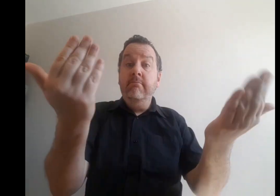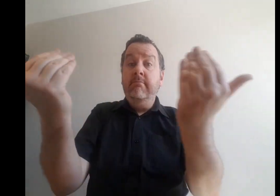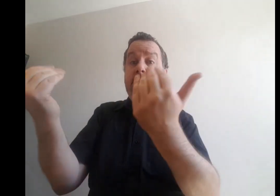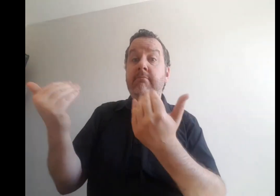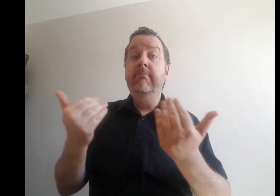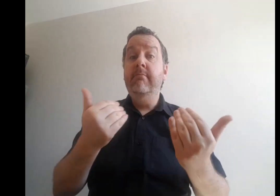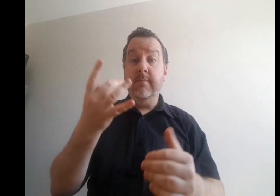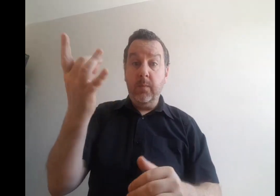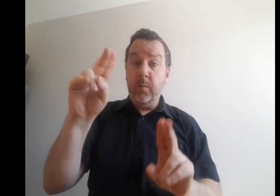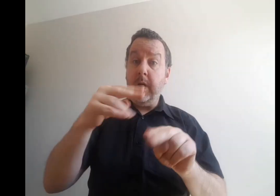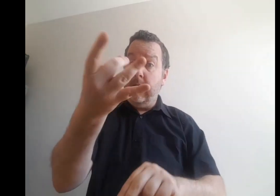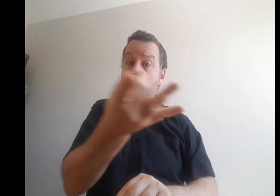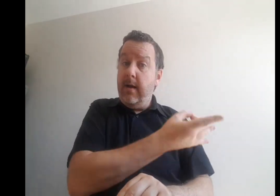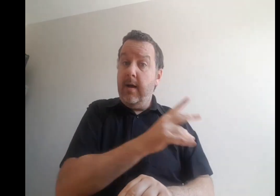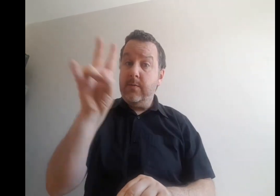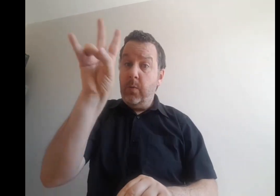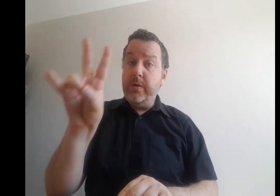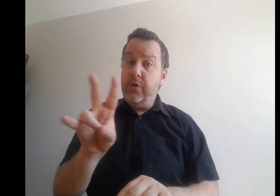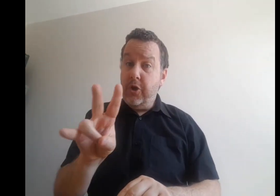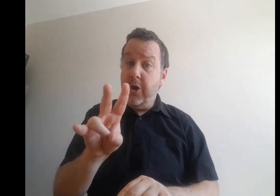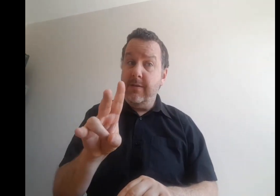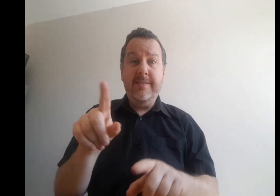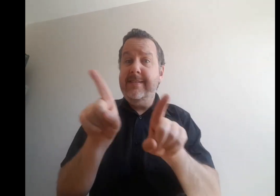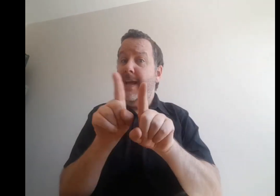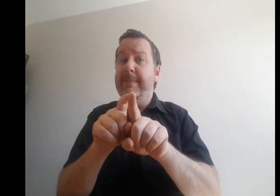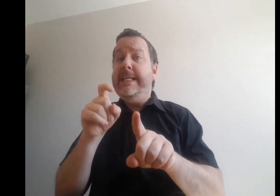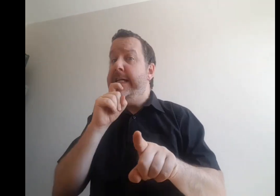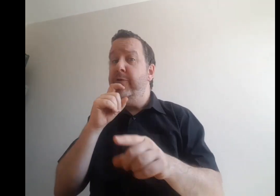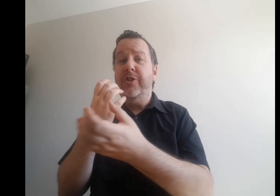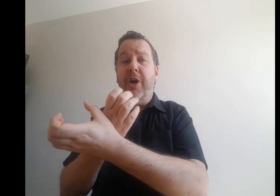any question that might be suitable for a hearing child of this age, this deaf child would answer it.